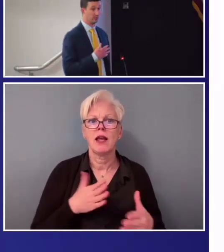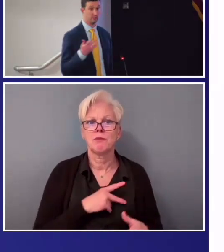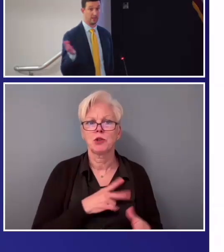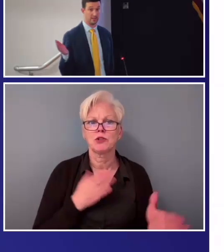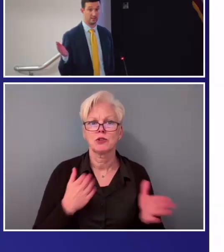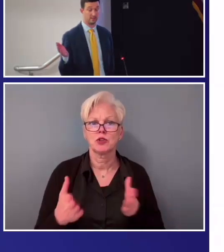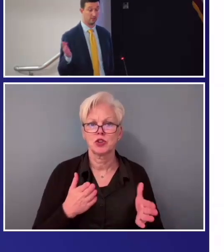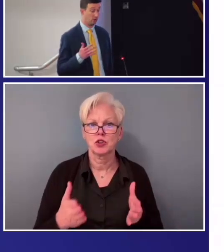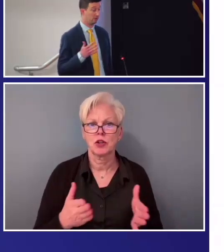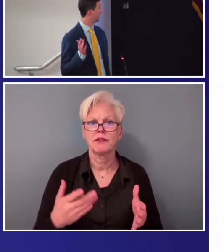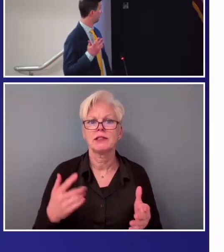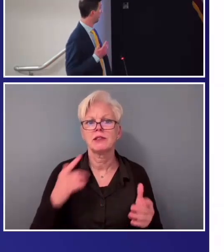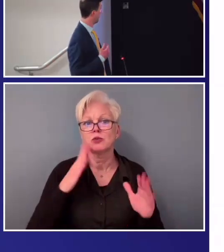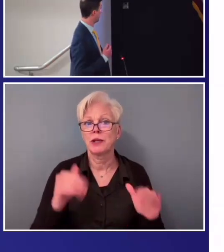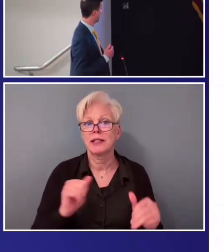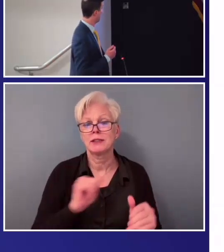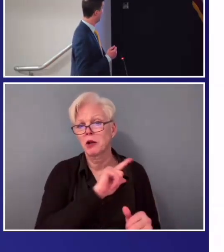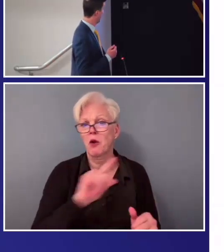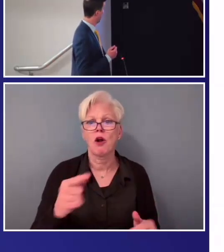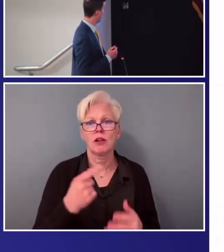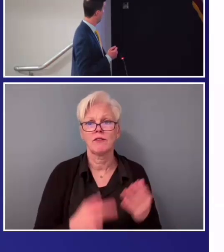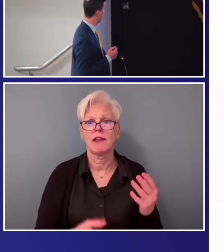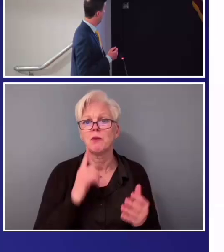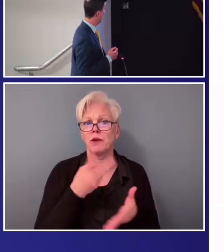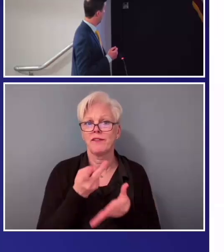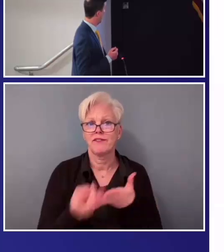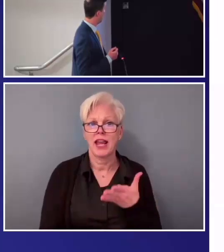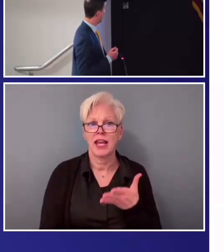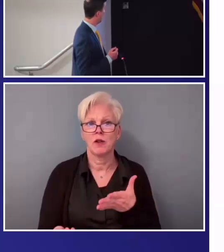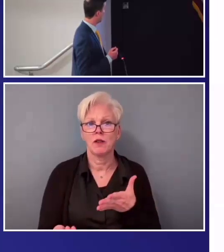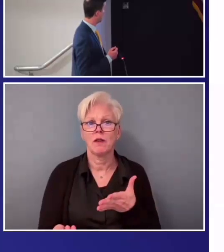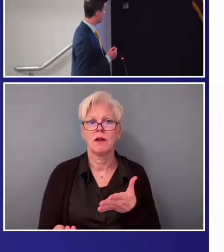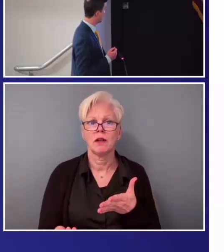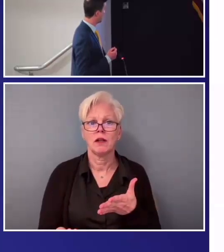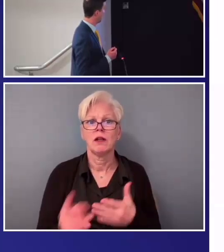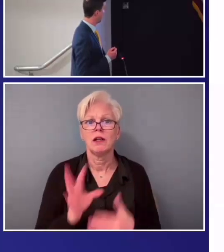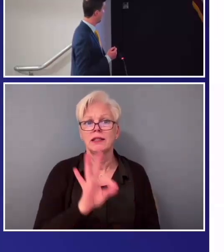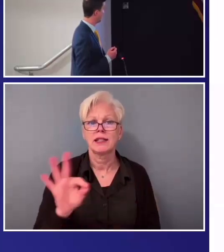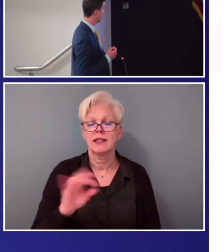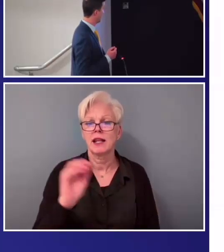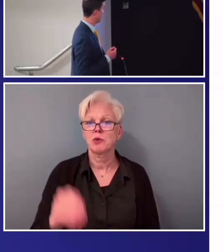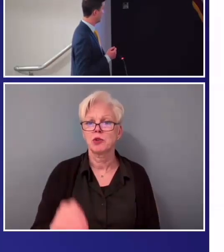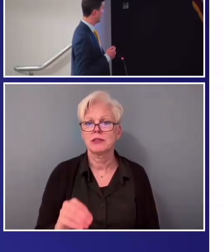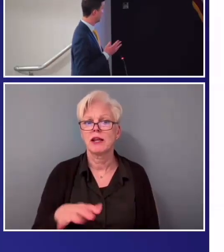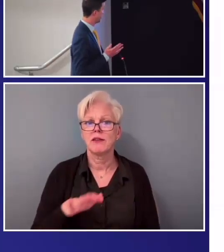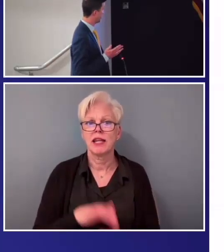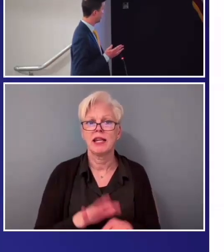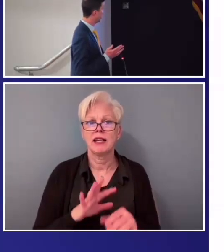We expect all of those programs would fail. 99% of English language and literature